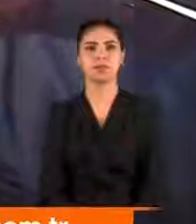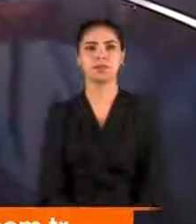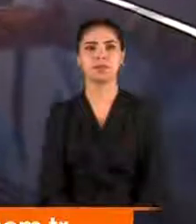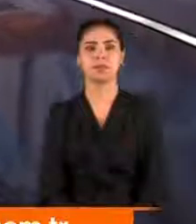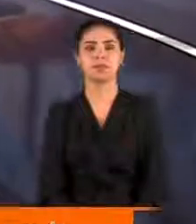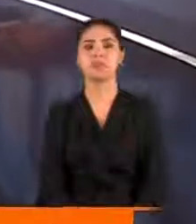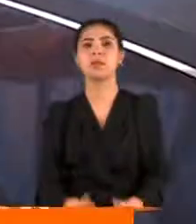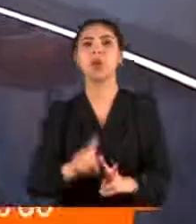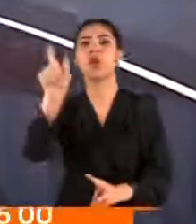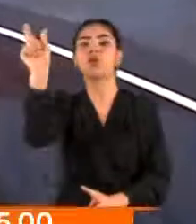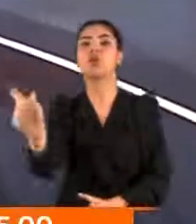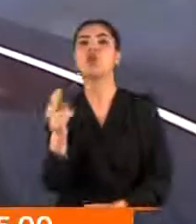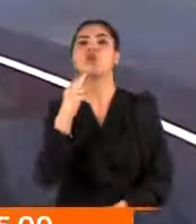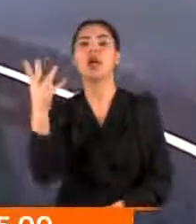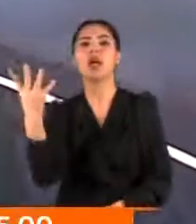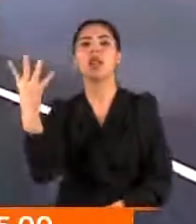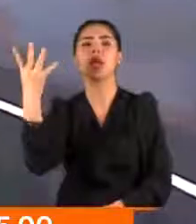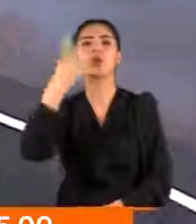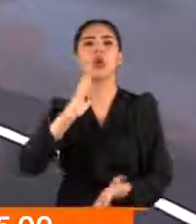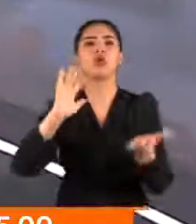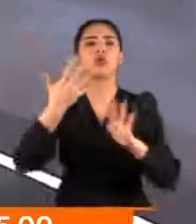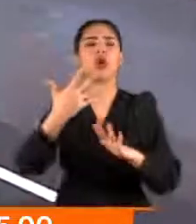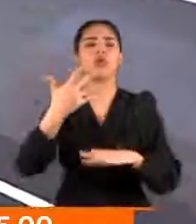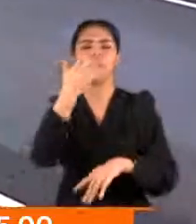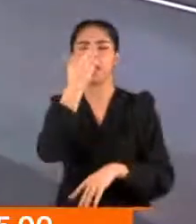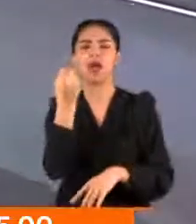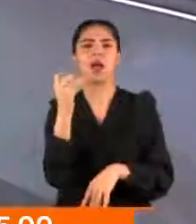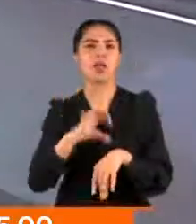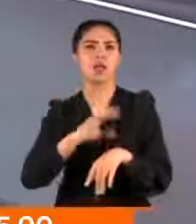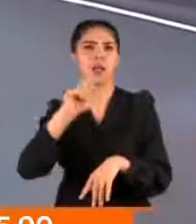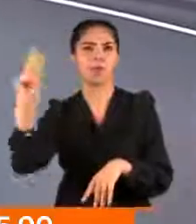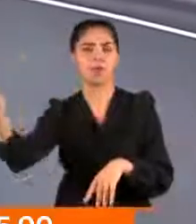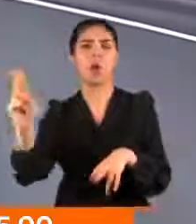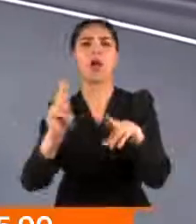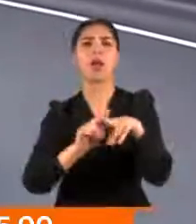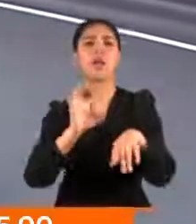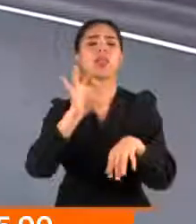Nurcan Bostancı, stage 4 cancer patient. Chemotherapy did not solve her problem.